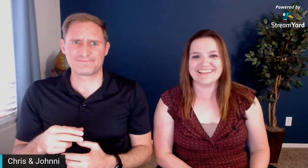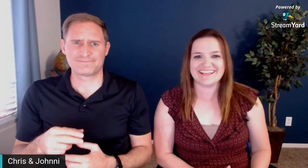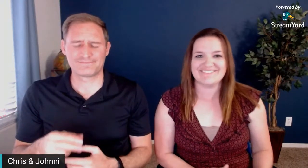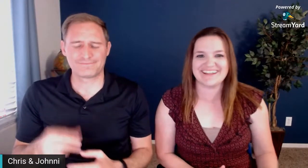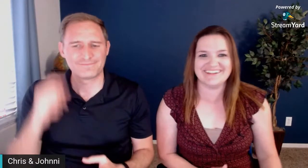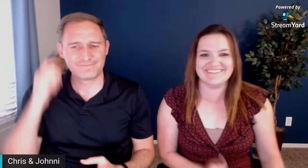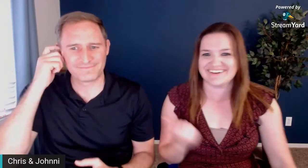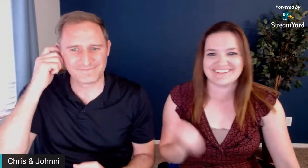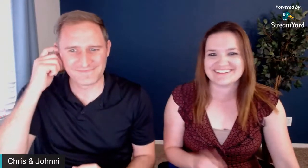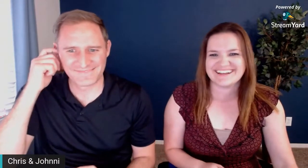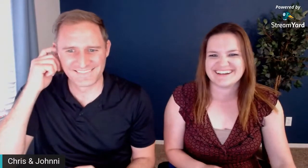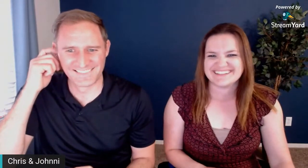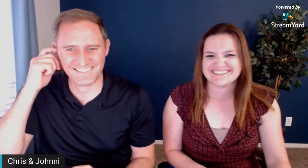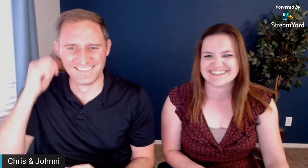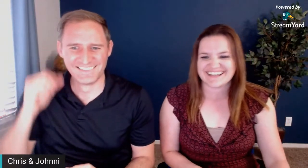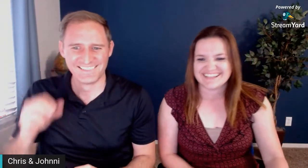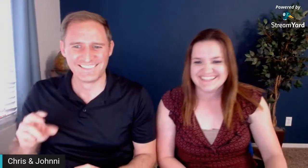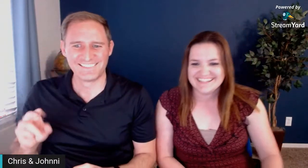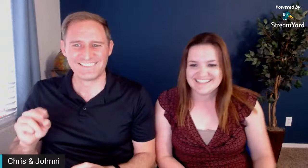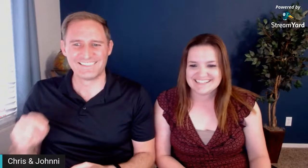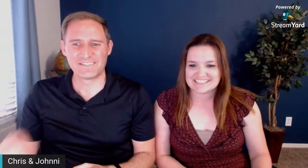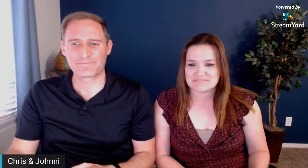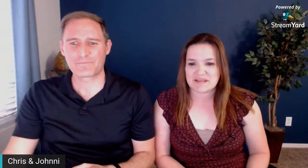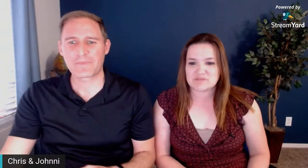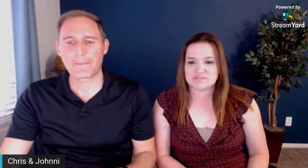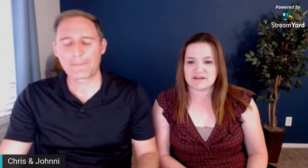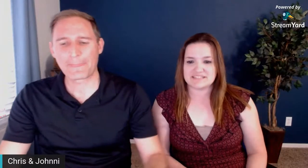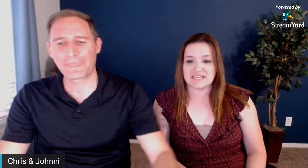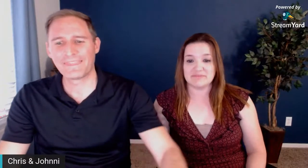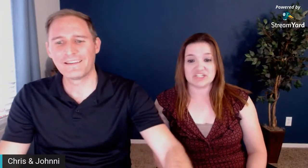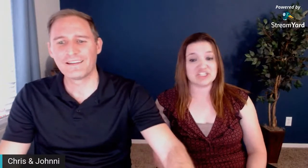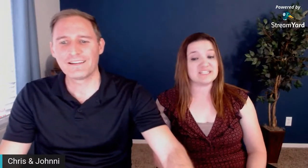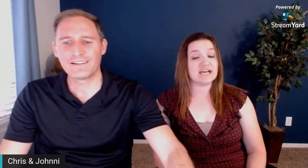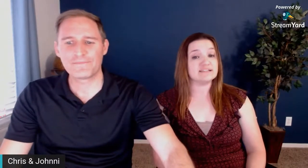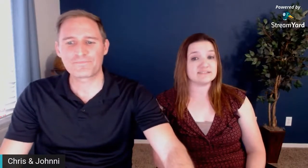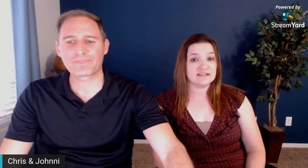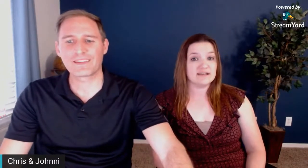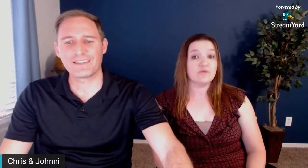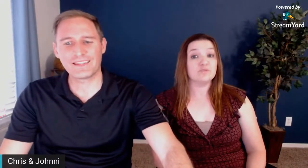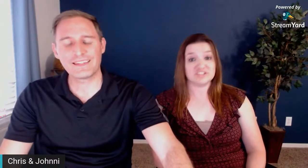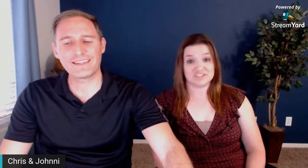like no it's okay does paige respond to emily she does when she's in trouble when she's in